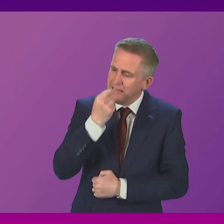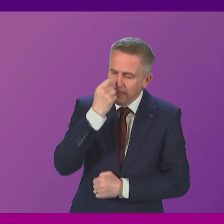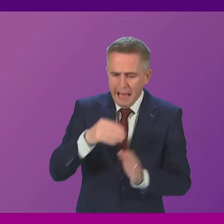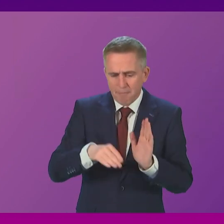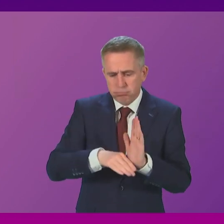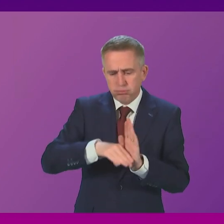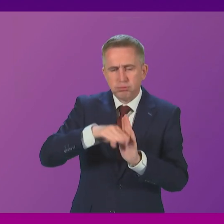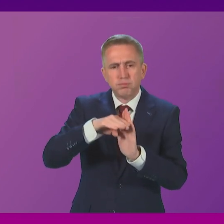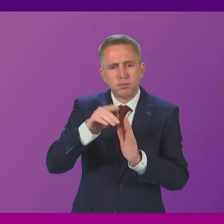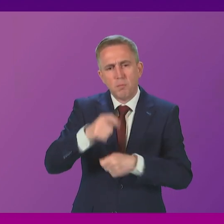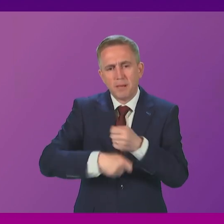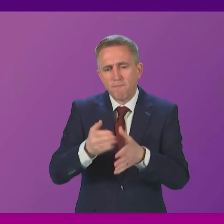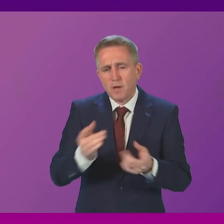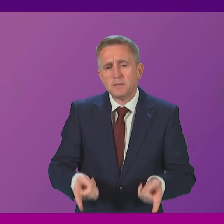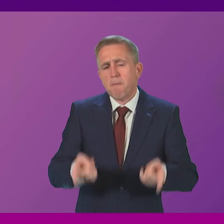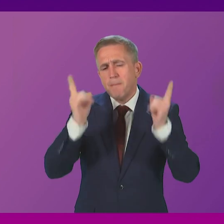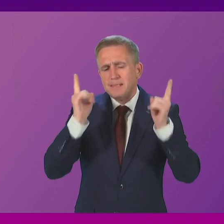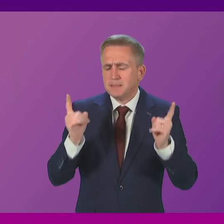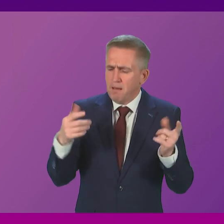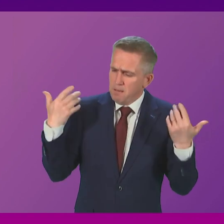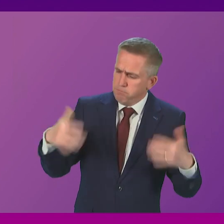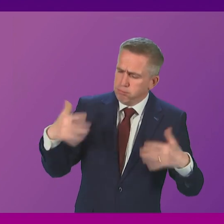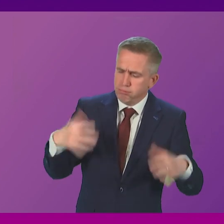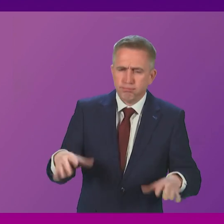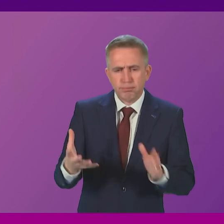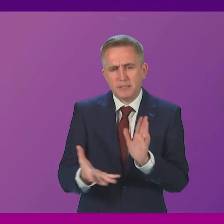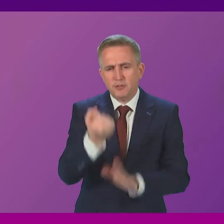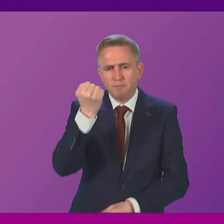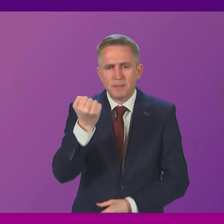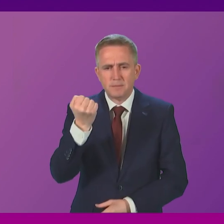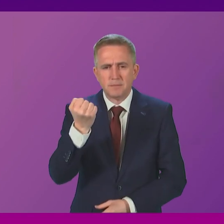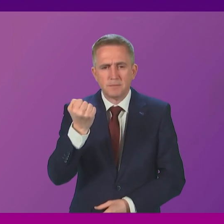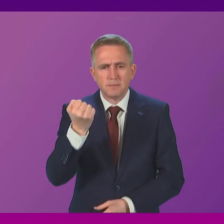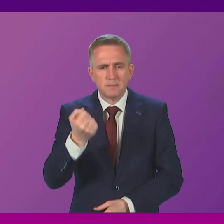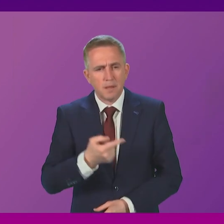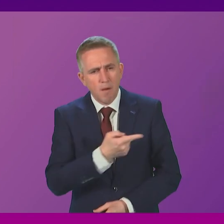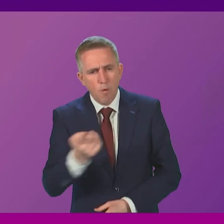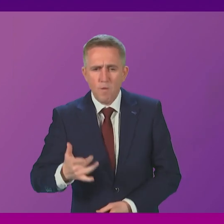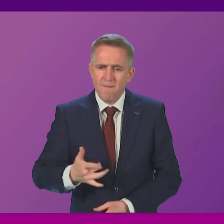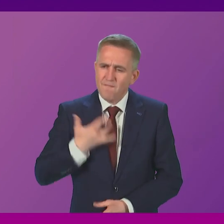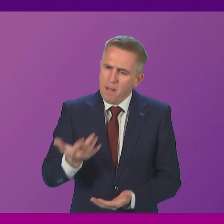is a truly historic moment in our nation’s progress. I hope that Humza Yousaf was made to feel welcome in Murrayfield yesterday.